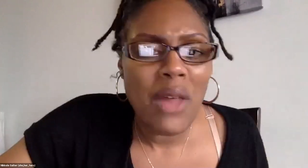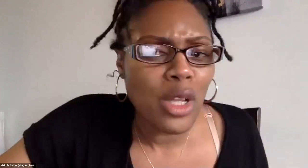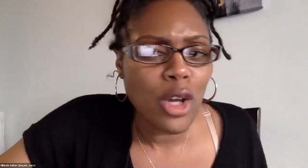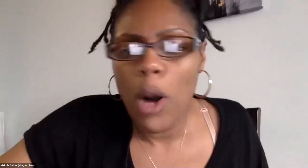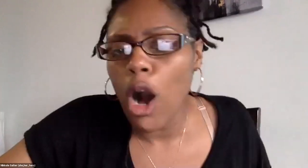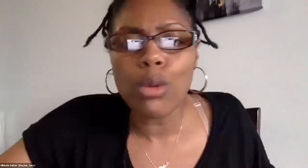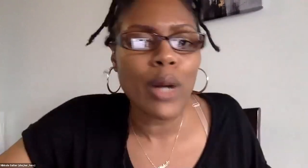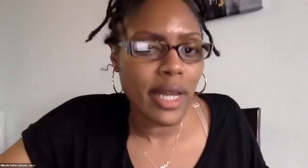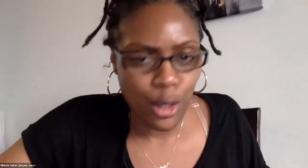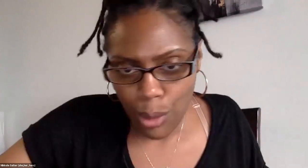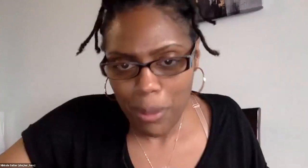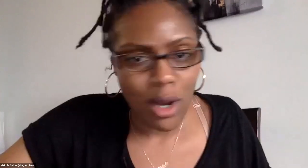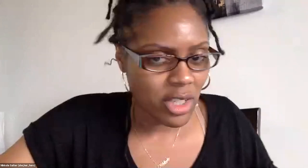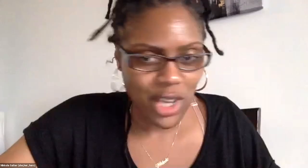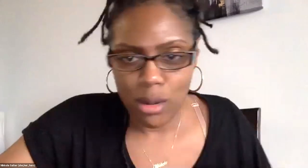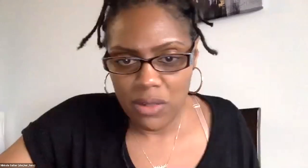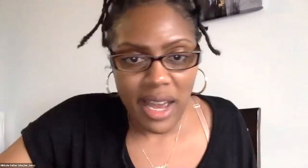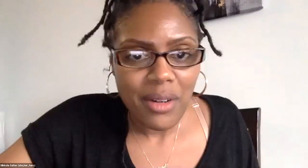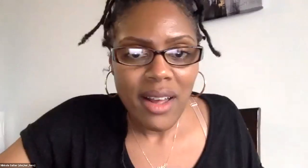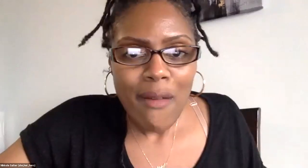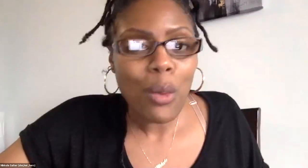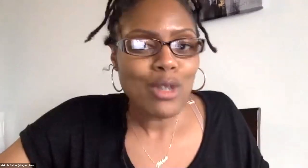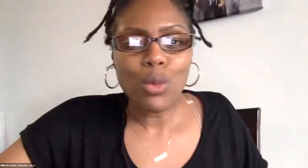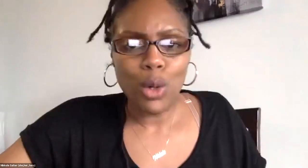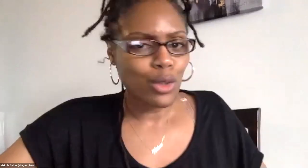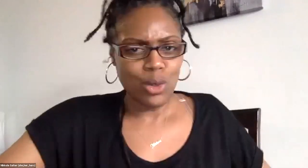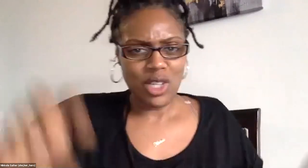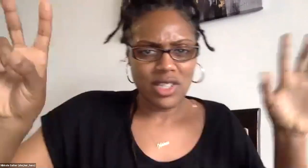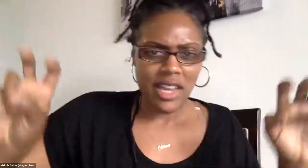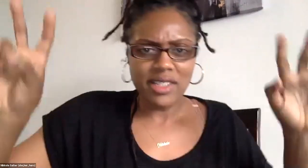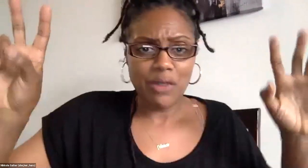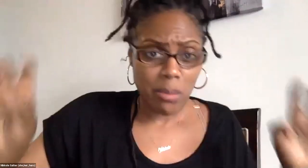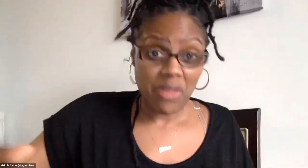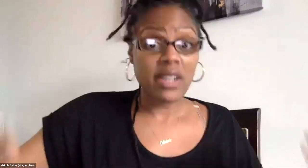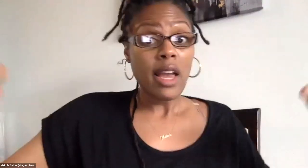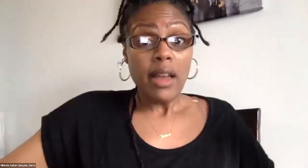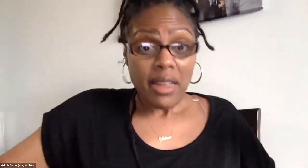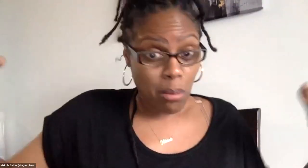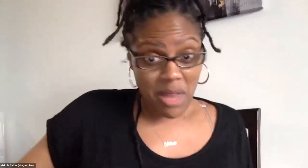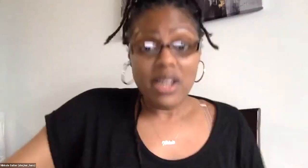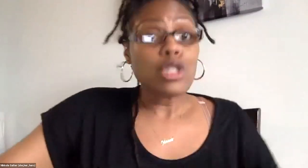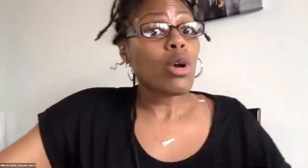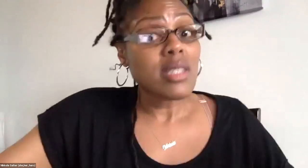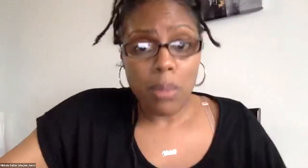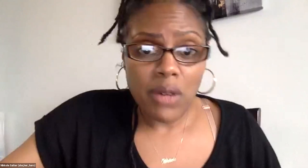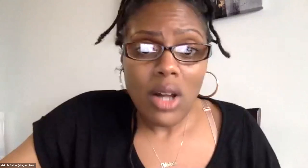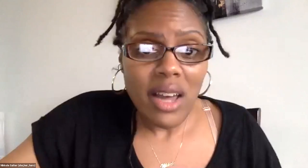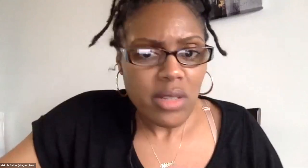around the globe already knew beyond a shadow of a doubt. The Western world used its scientific method, the method it trusts above all else,